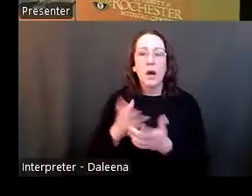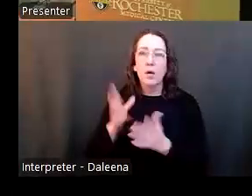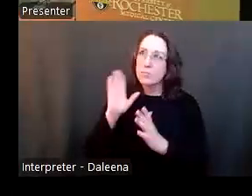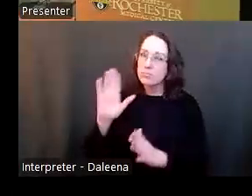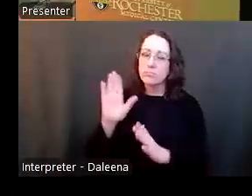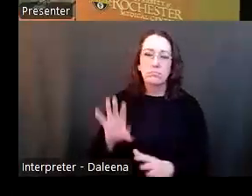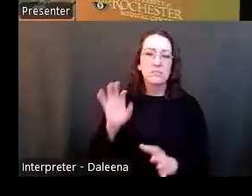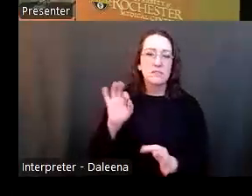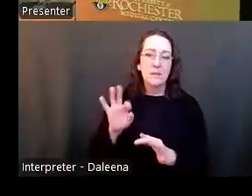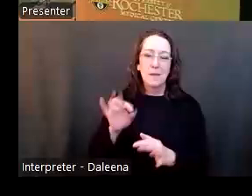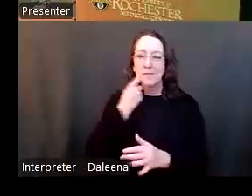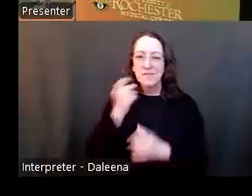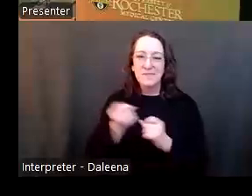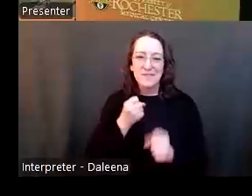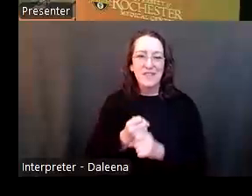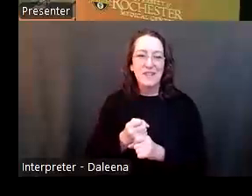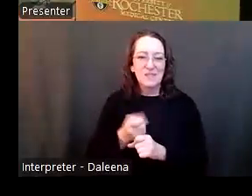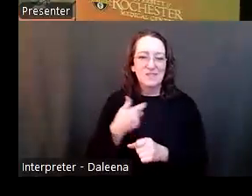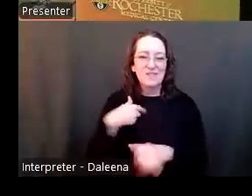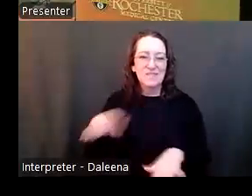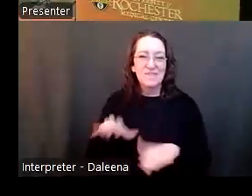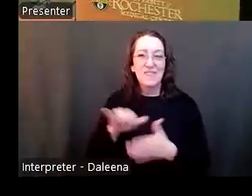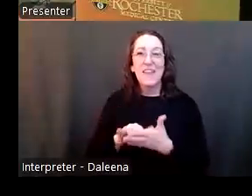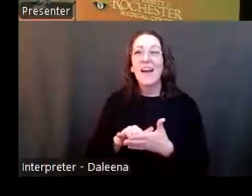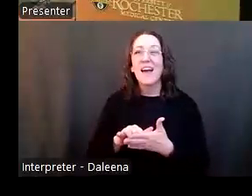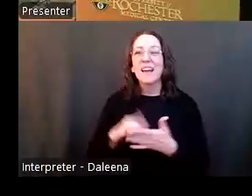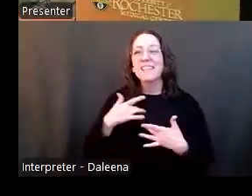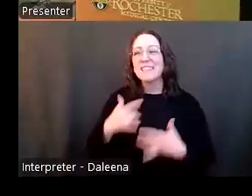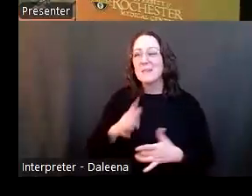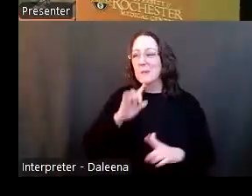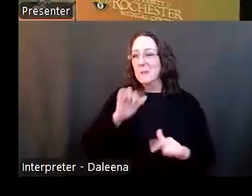last few years that I've done this um they tend to report that they feel a little more supported